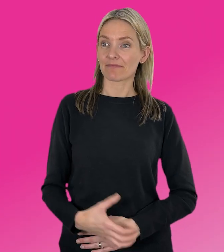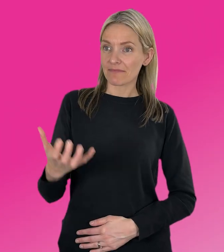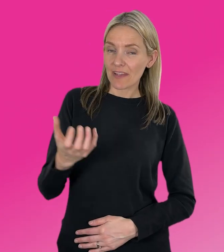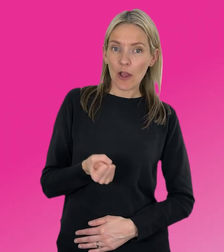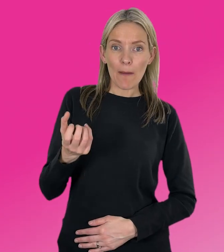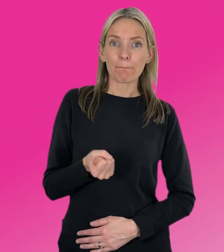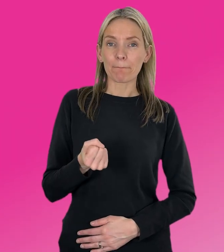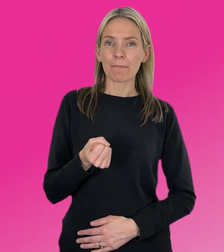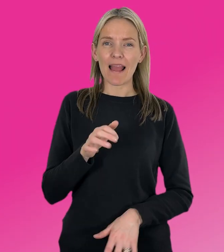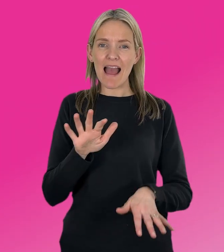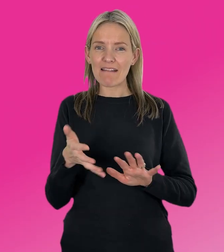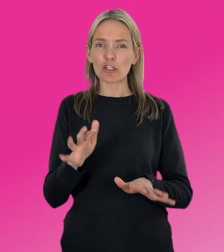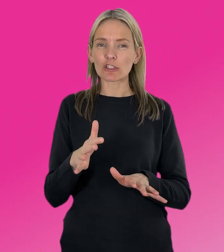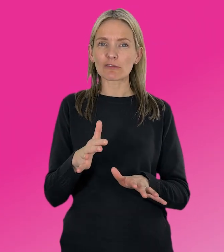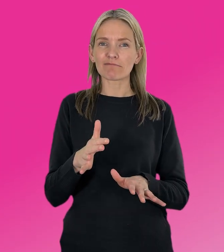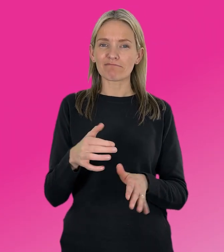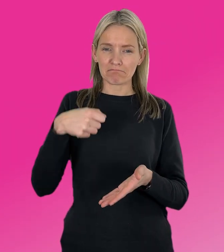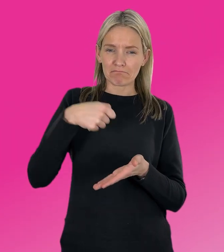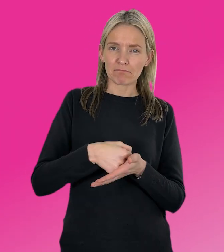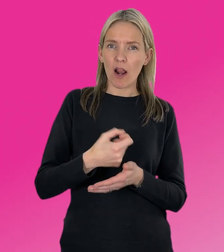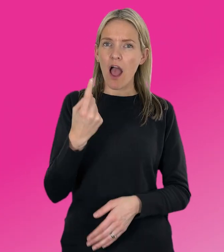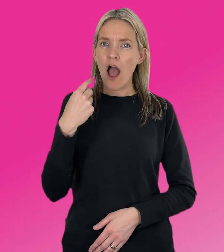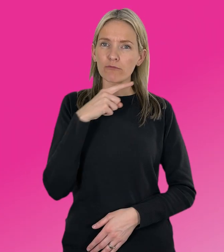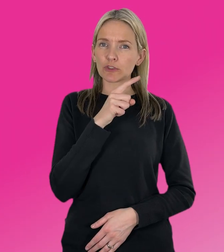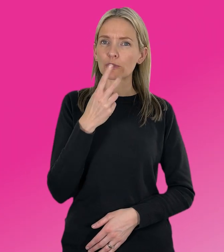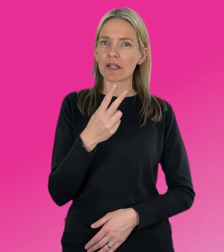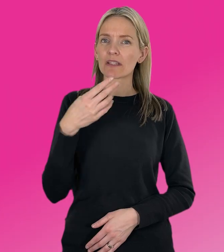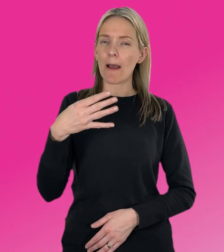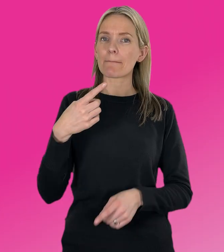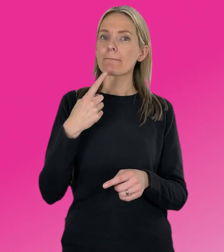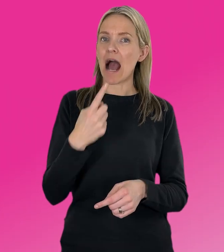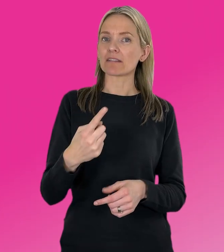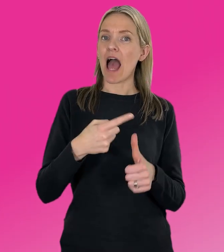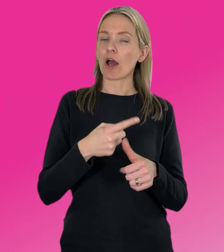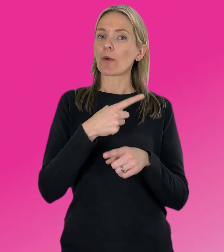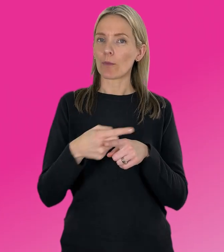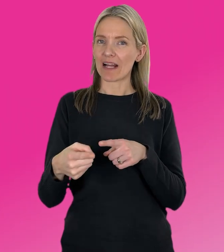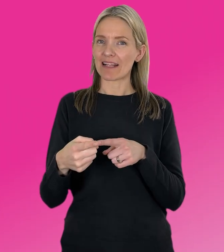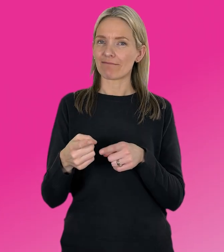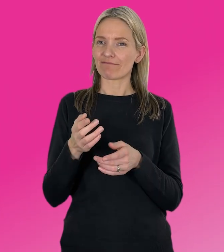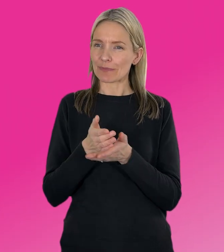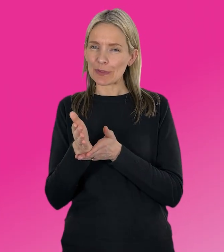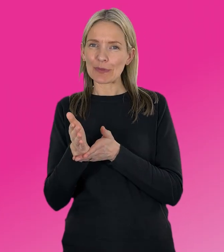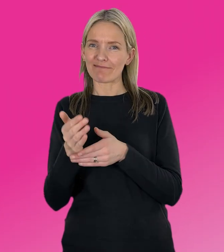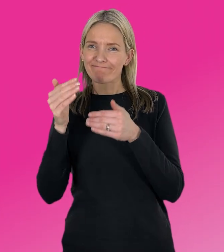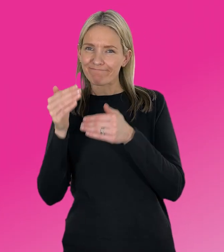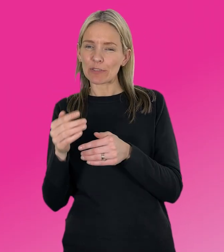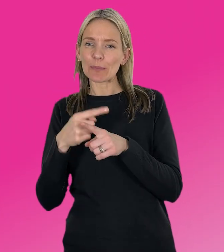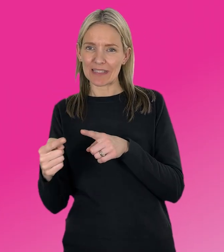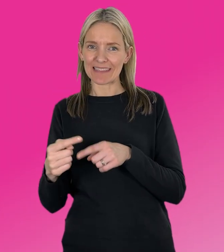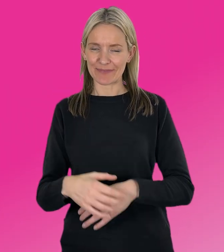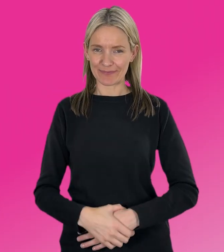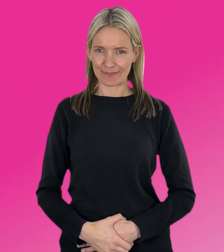• Have earned on average at least £129 a week (during certain weeks)